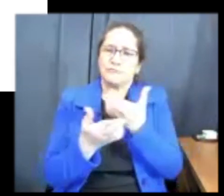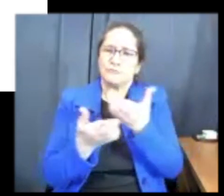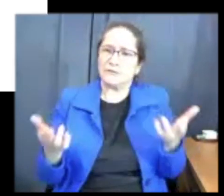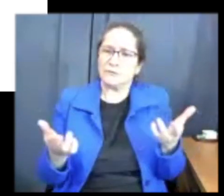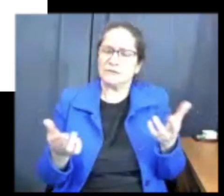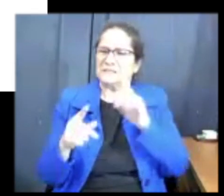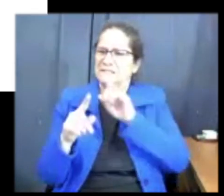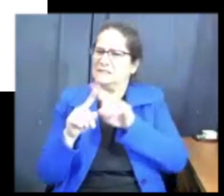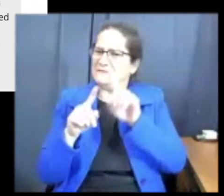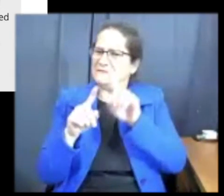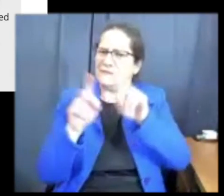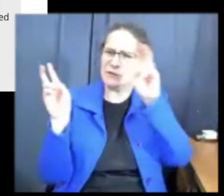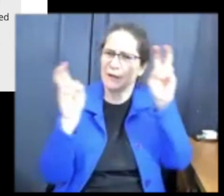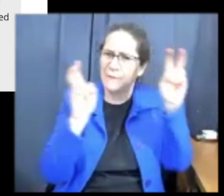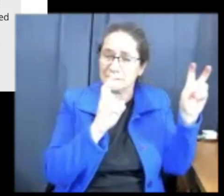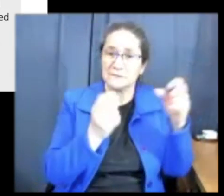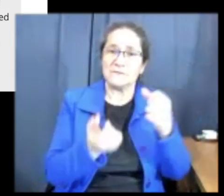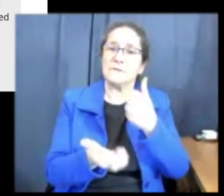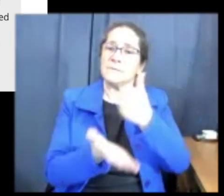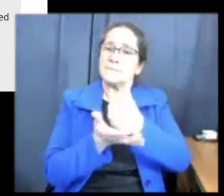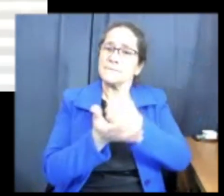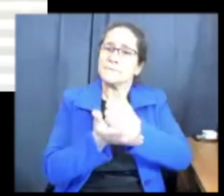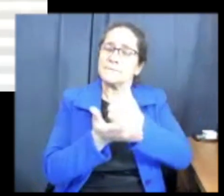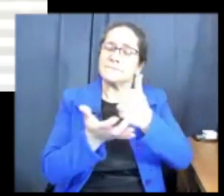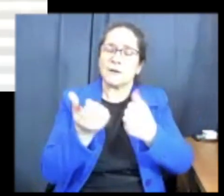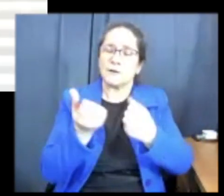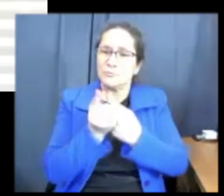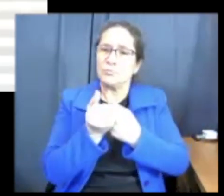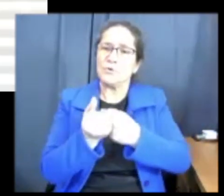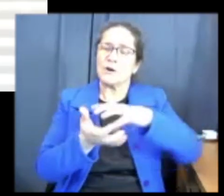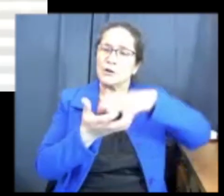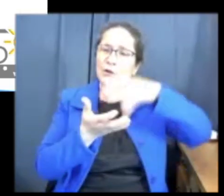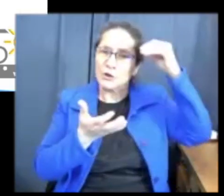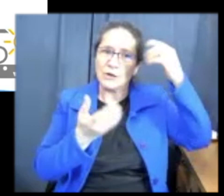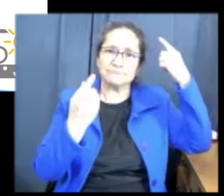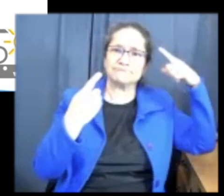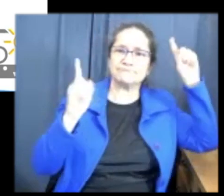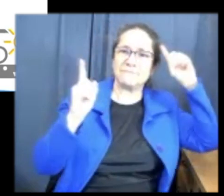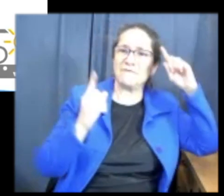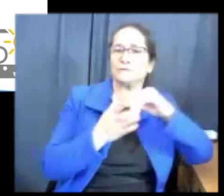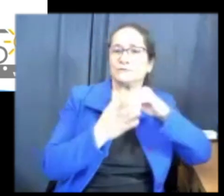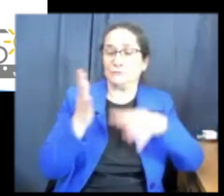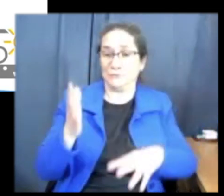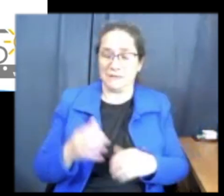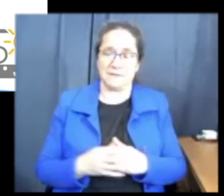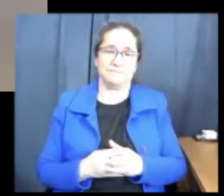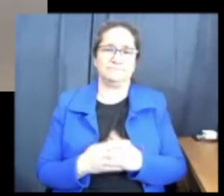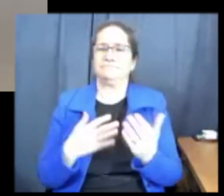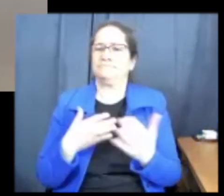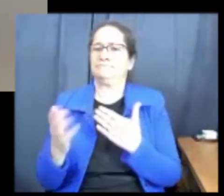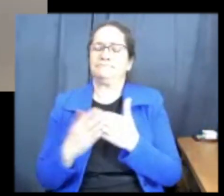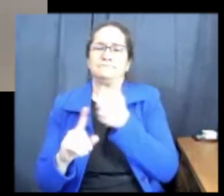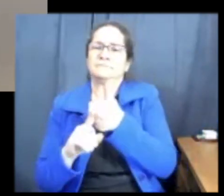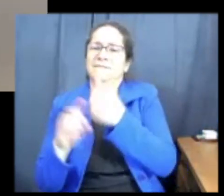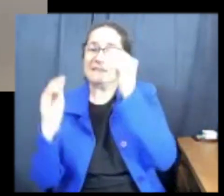and successful outcomes for students. Whether you're an educator, supporting students with disabilities, an administrator